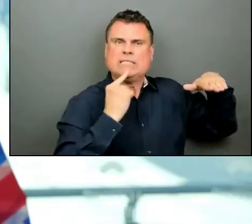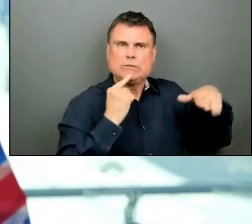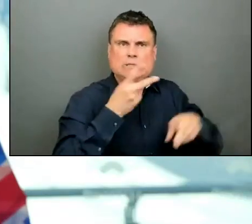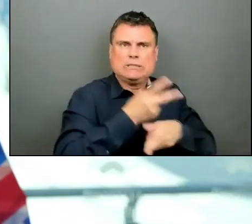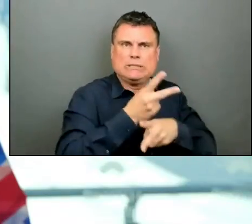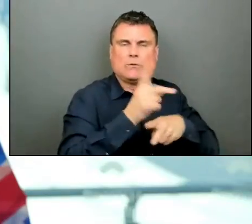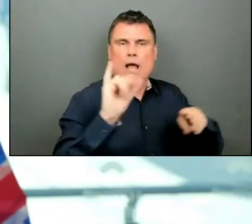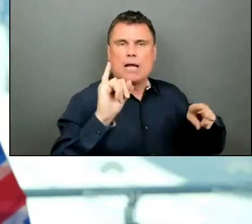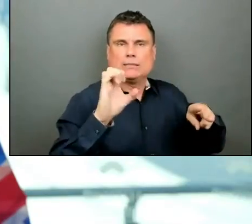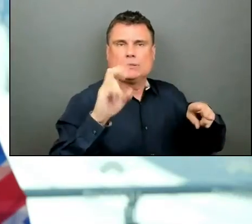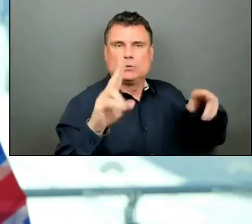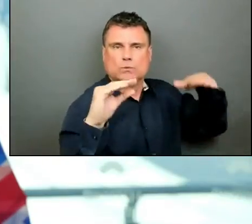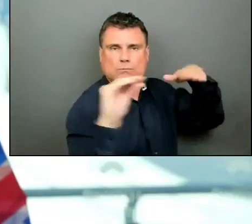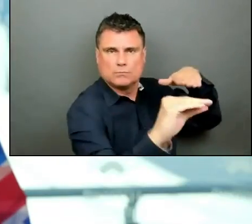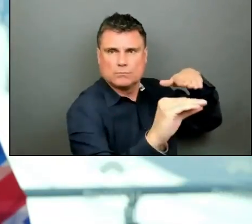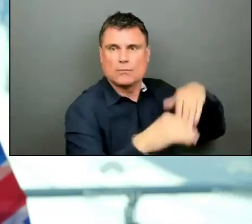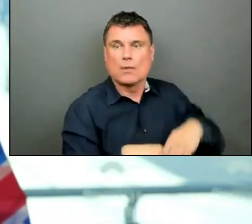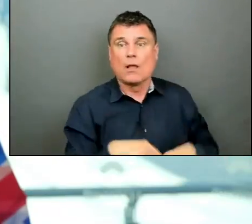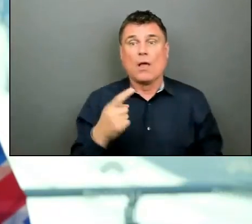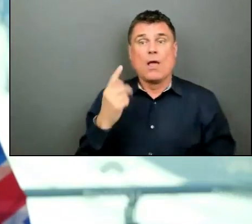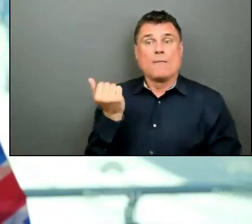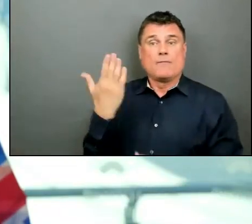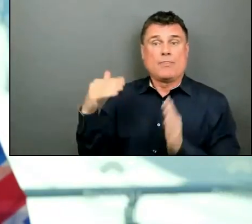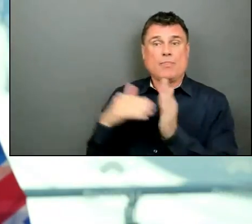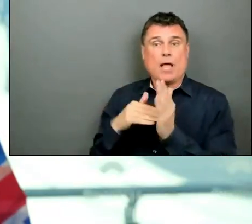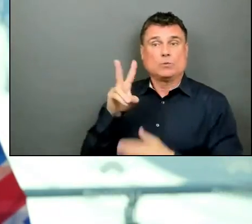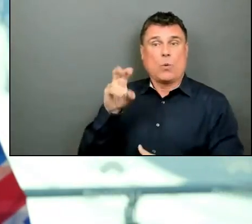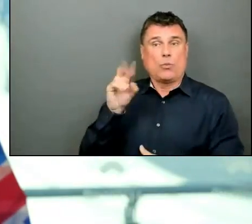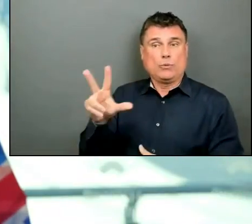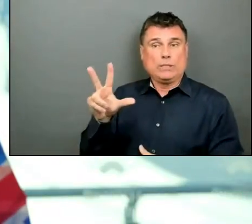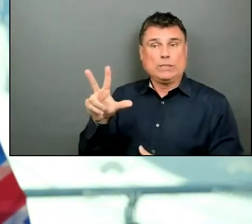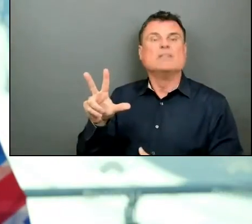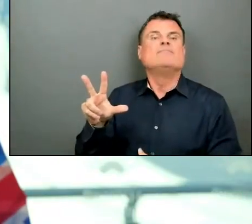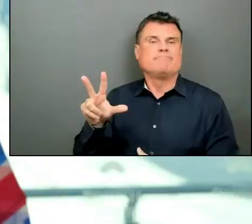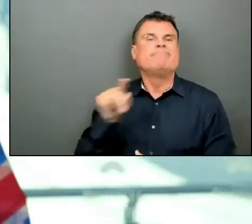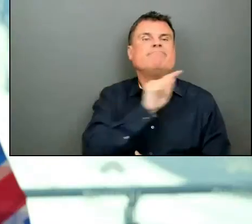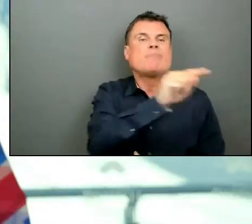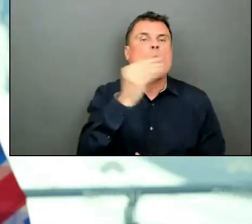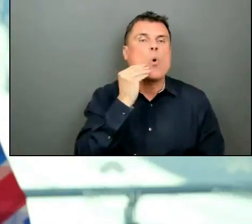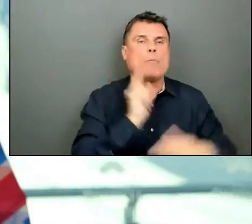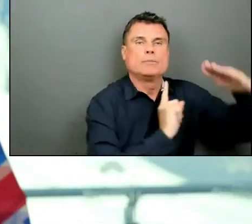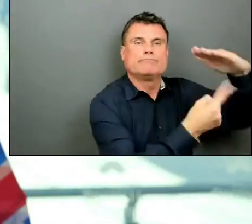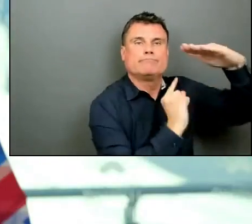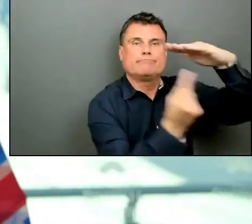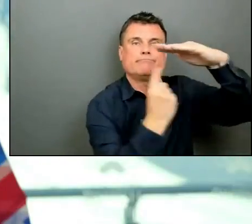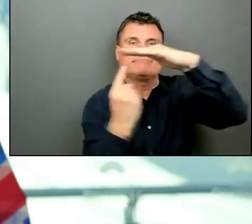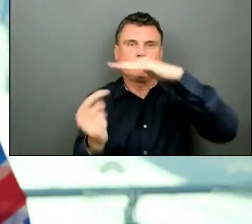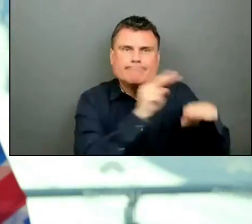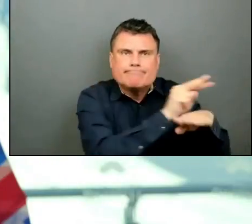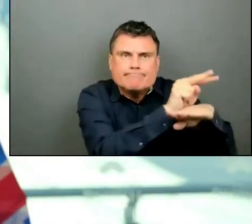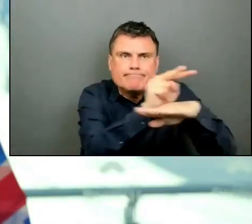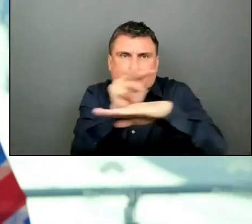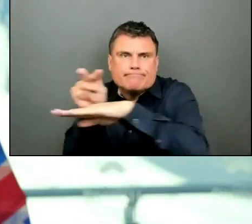203 people under active public health monitoring. 97 thousand 462 people